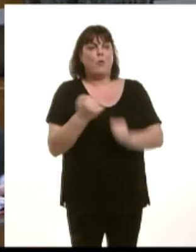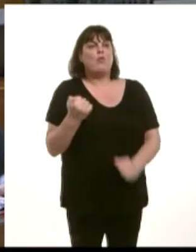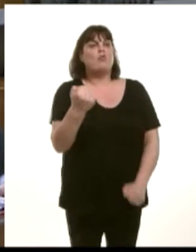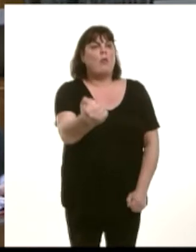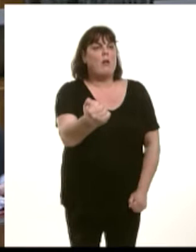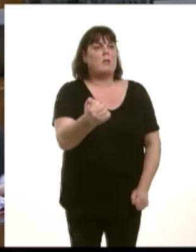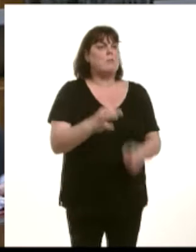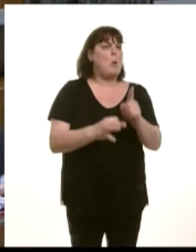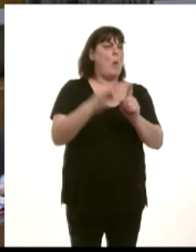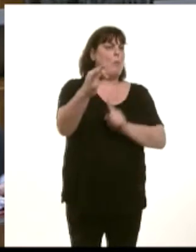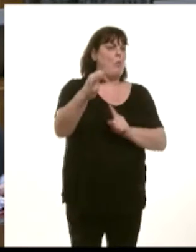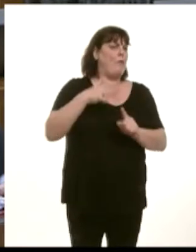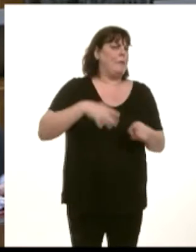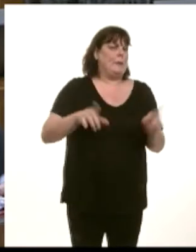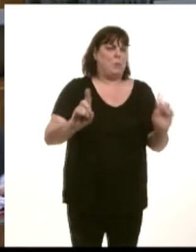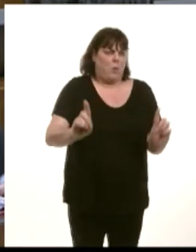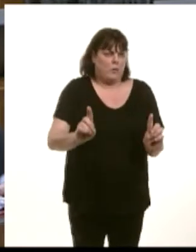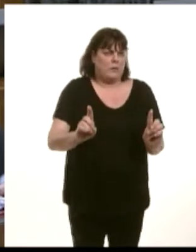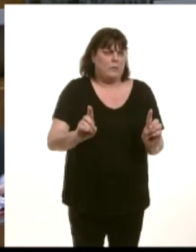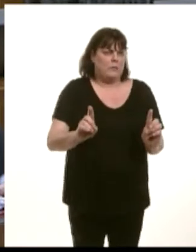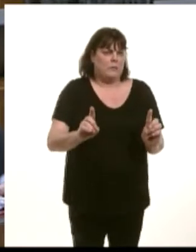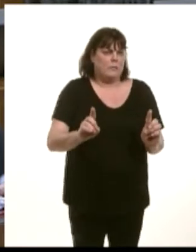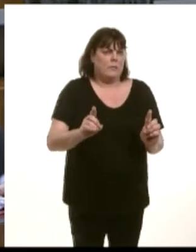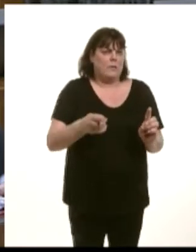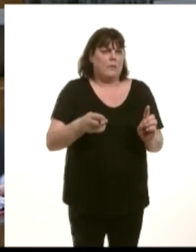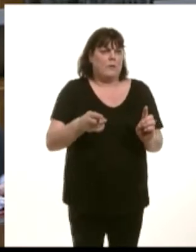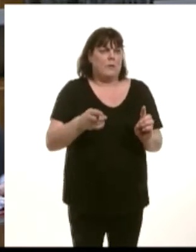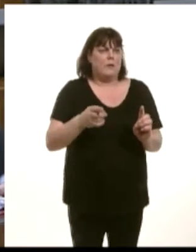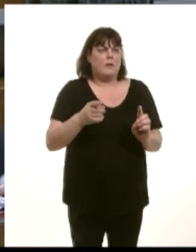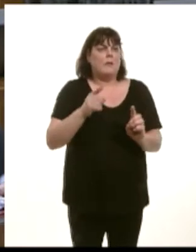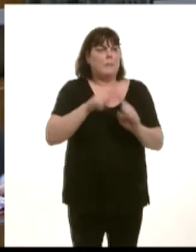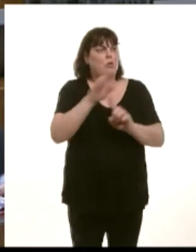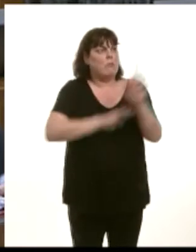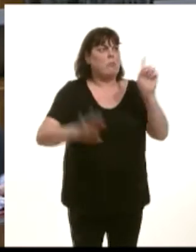and enhancing capacity in the railway pinch-points around Wales.